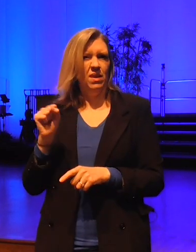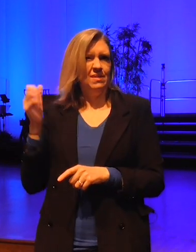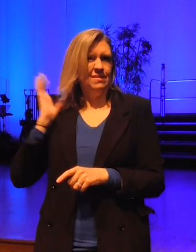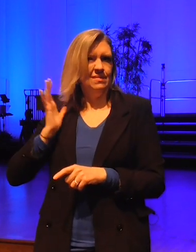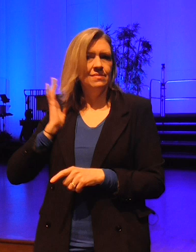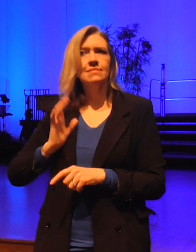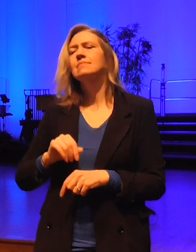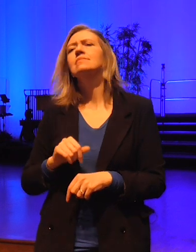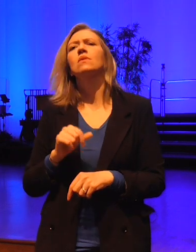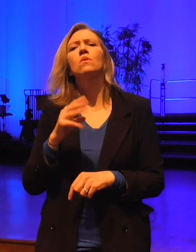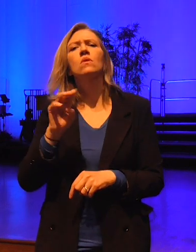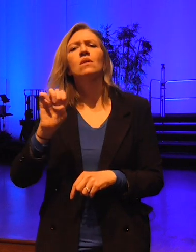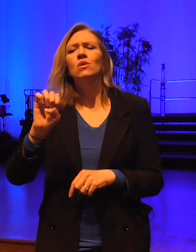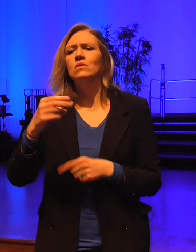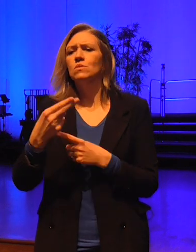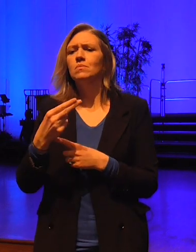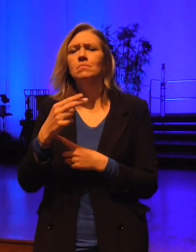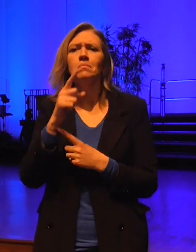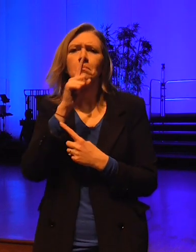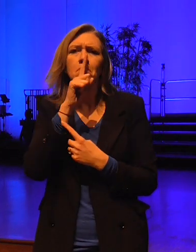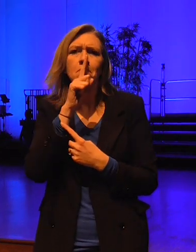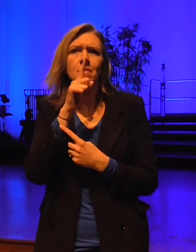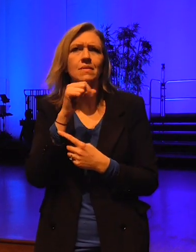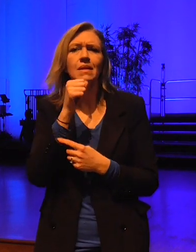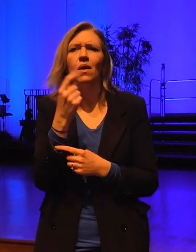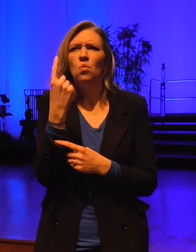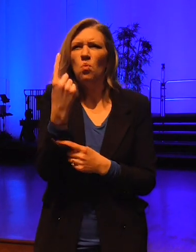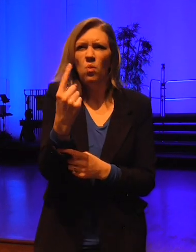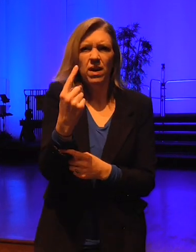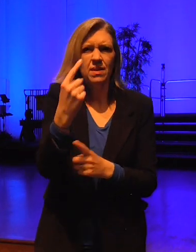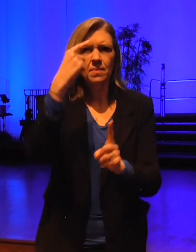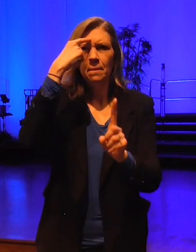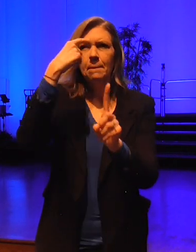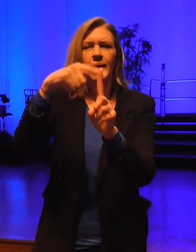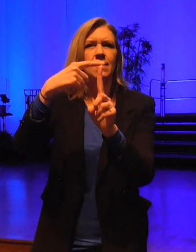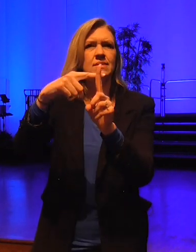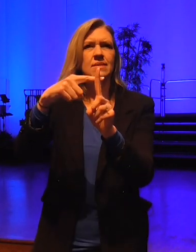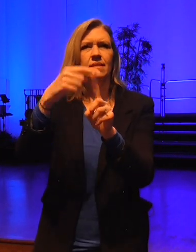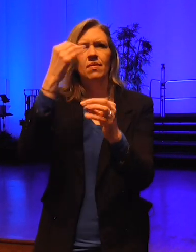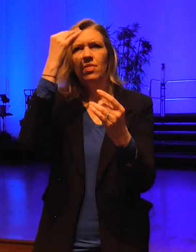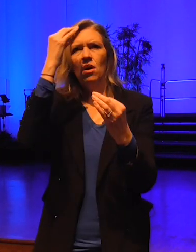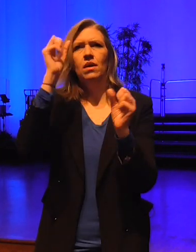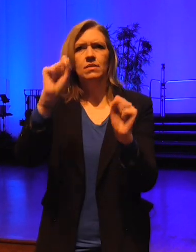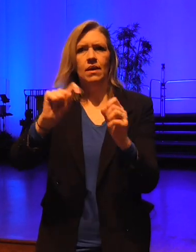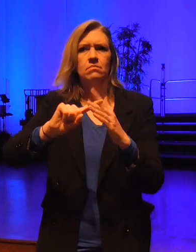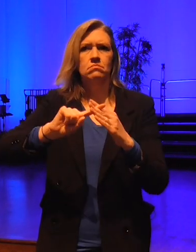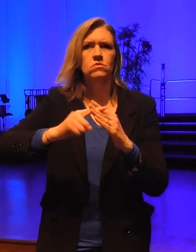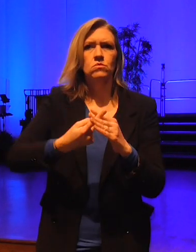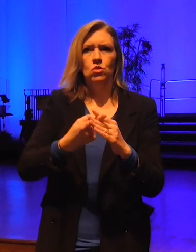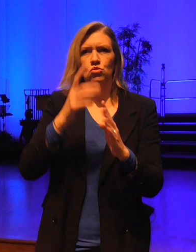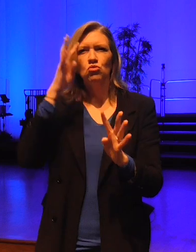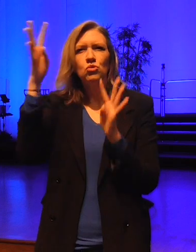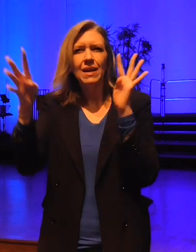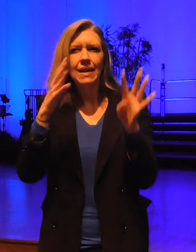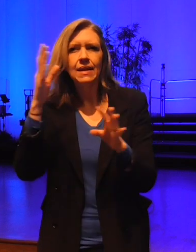single positive thought that sets the creative medium into motion it's the consistency of your